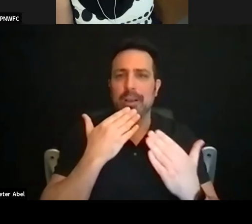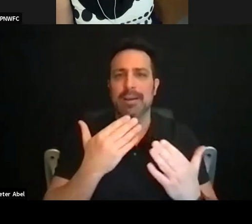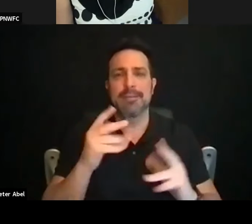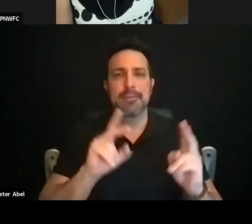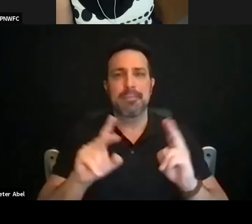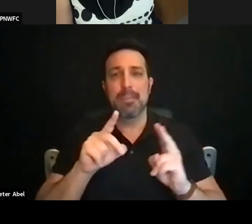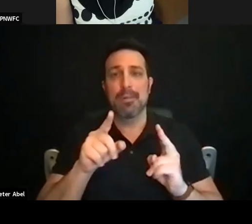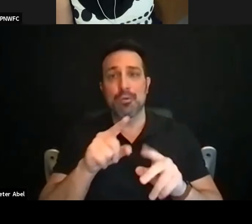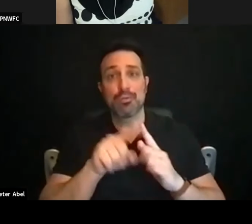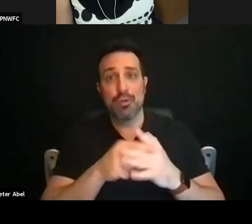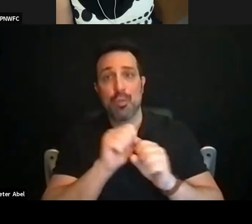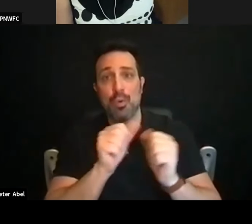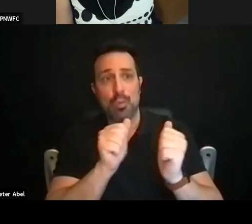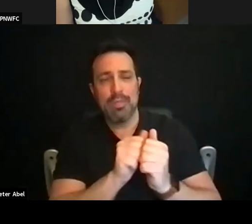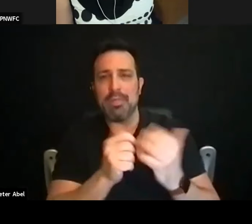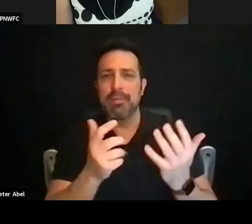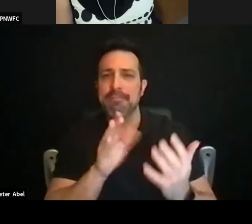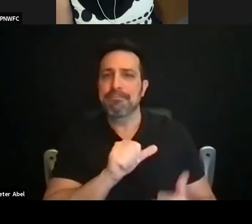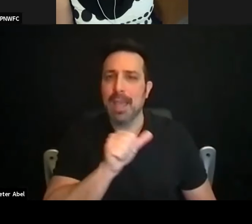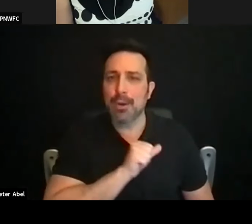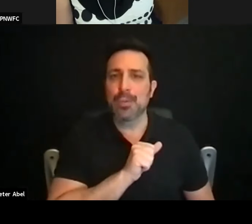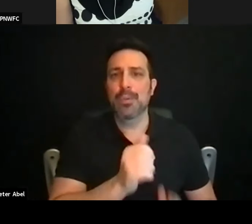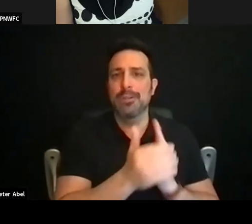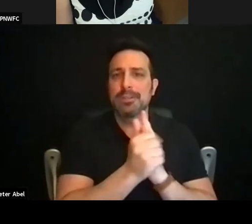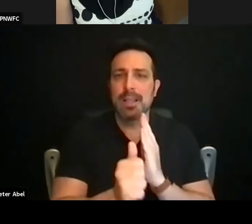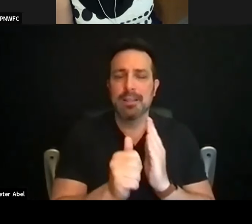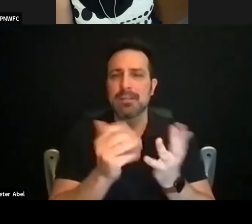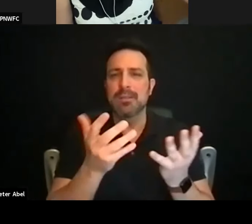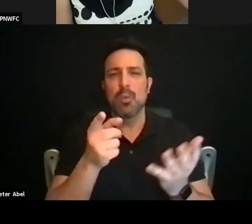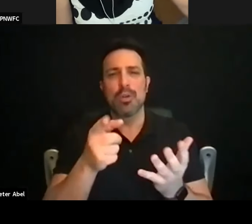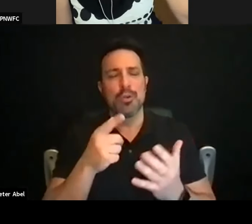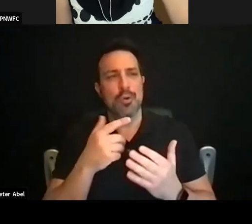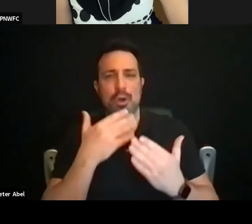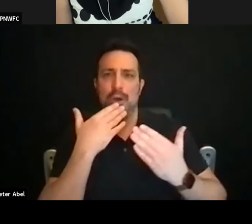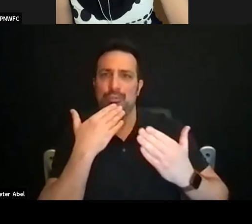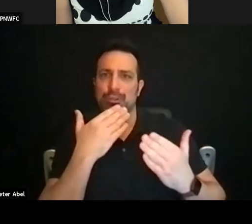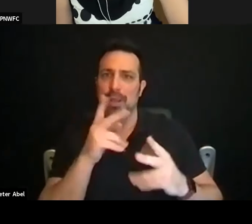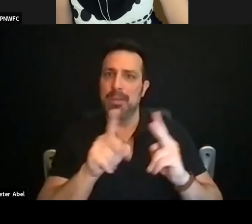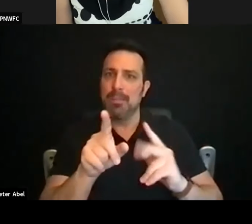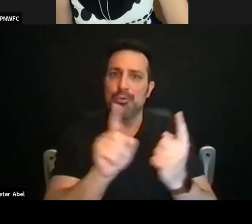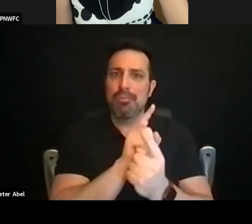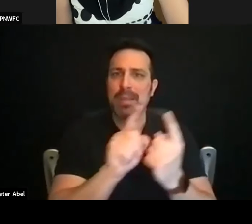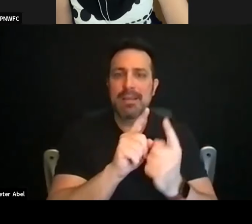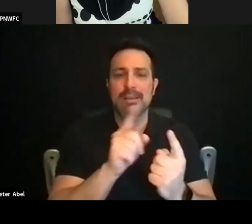making your connections as part of the central Oregon peace keepers. What do you appreciate from people who are, you know,